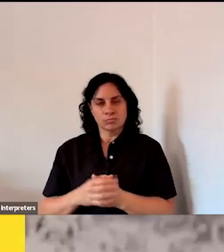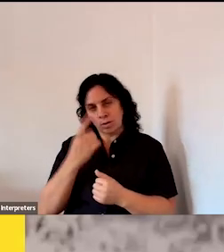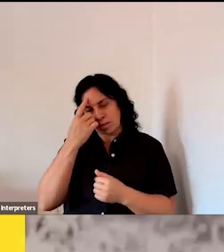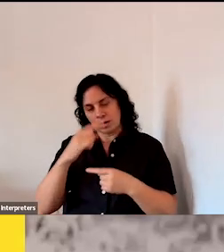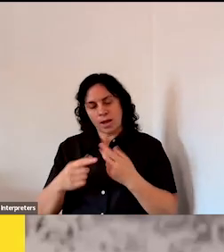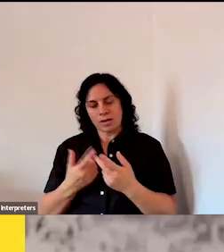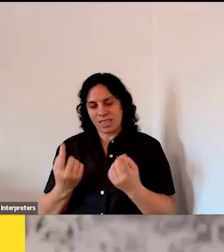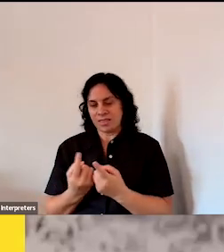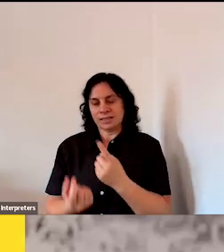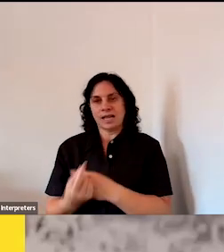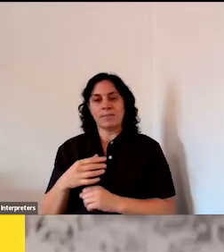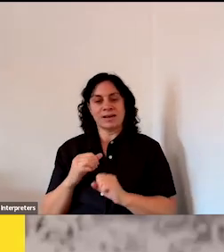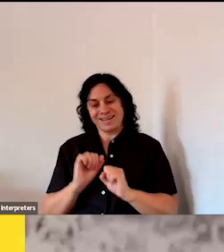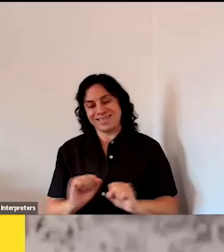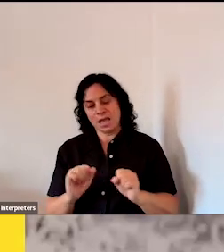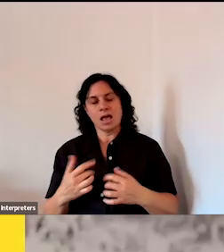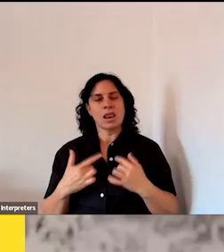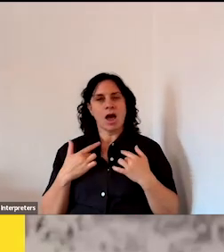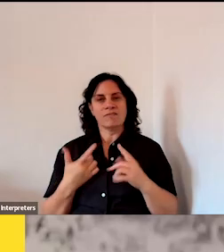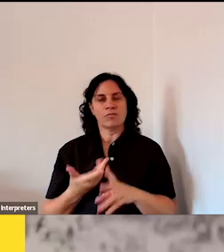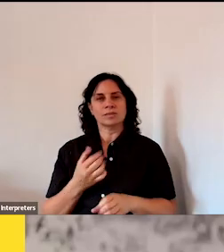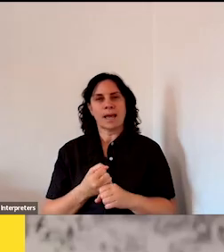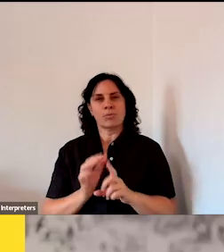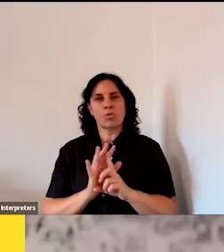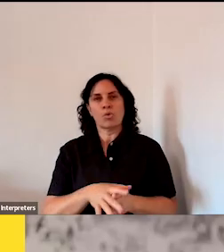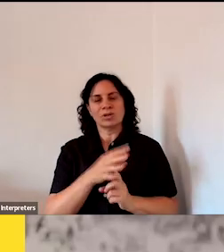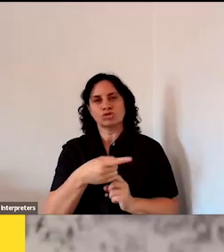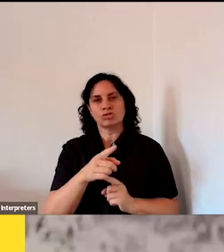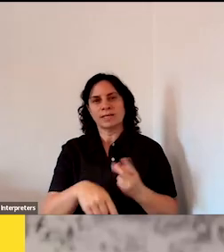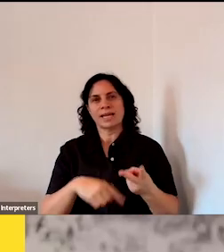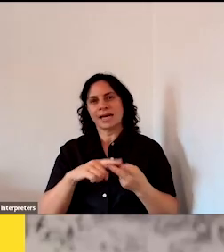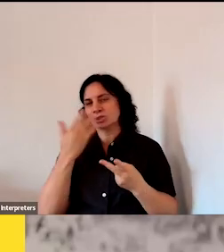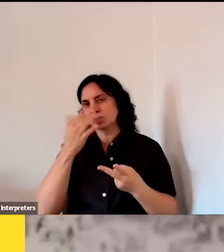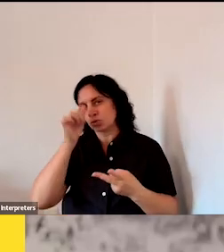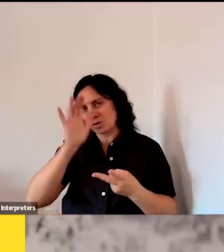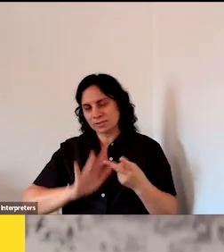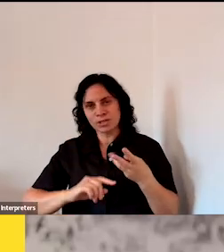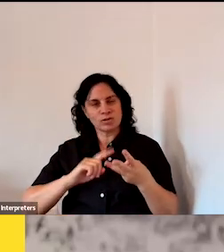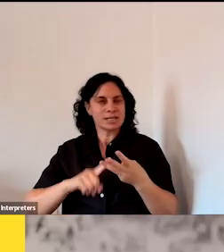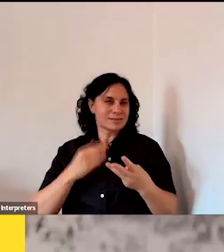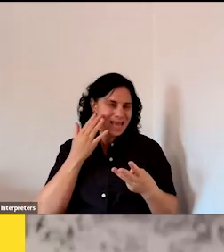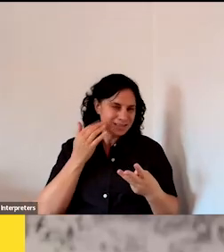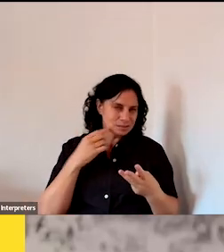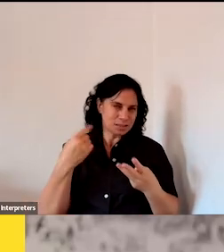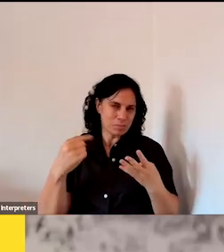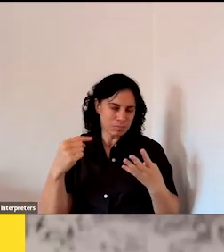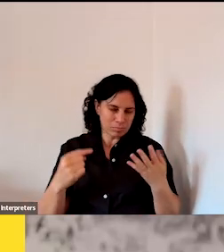in the young person's life, including discrimination in school experiences and socio demographic factors, that friendships are really meaningful.